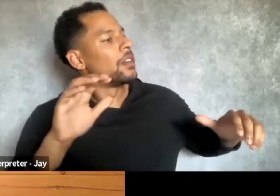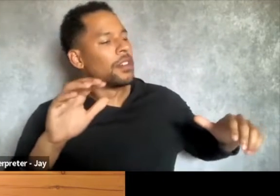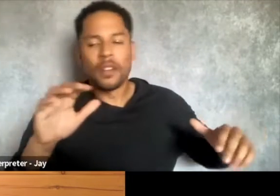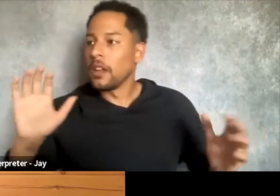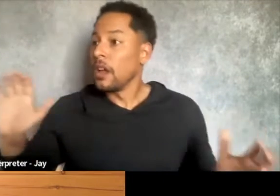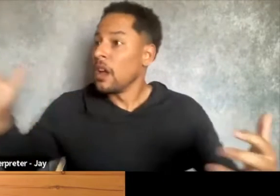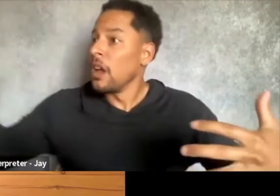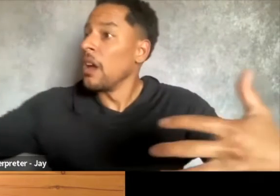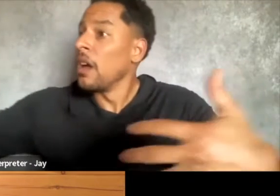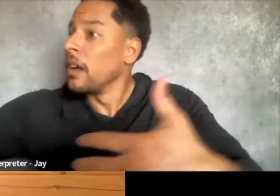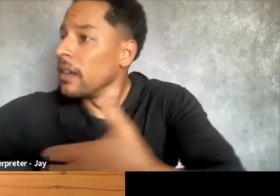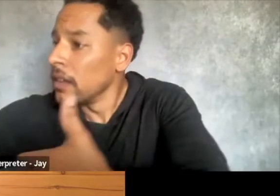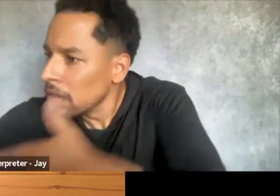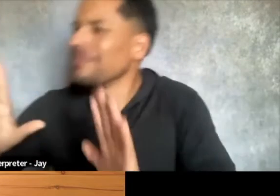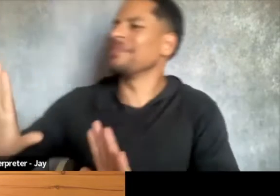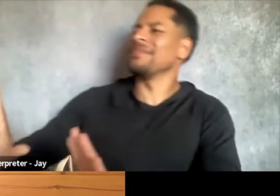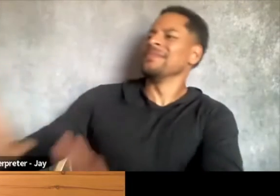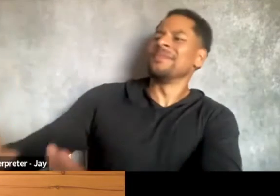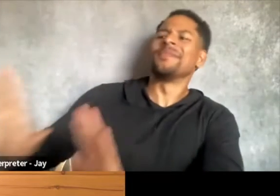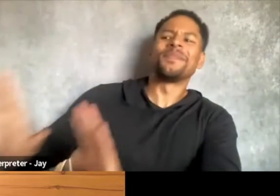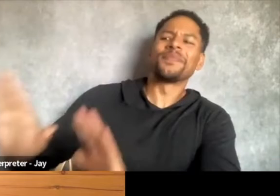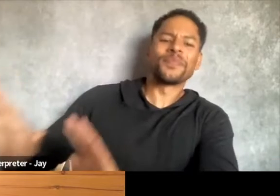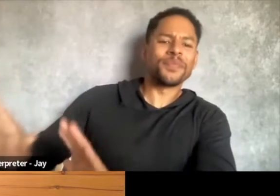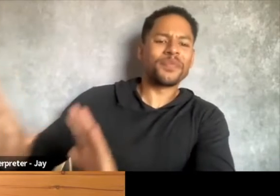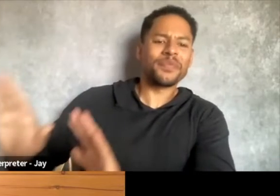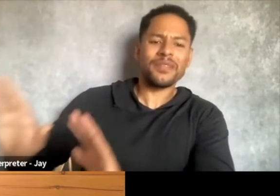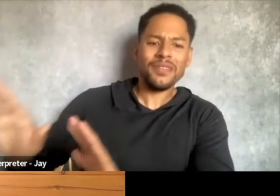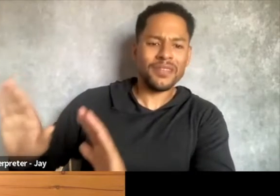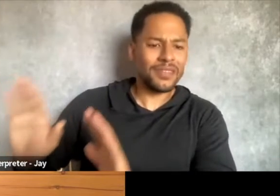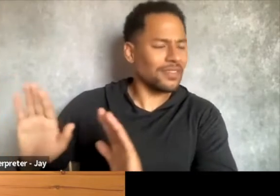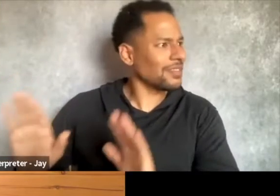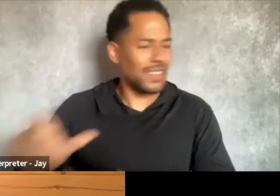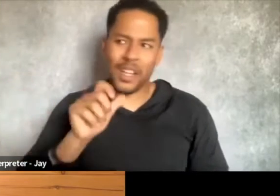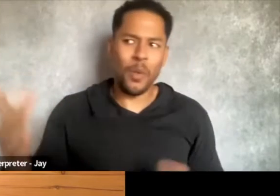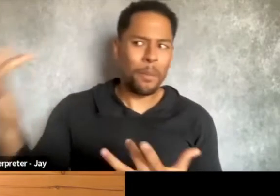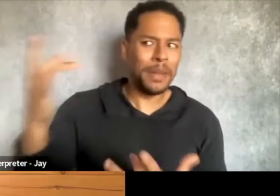Val flinches and pulls away. I don't need your pity.